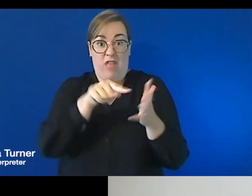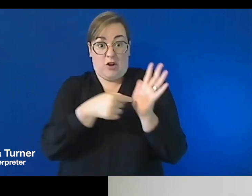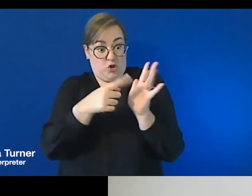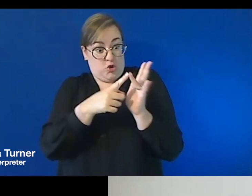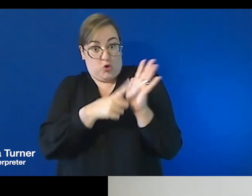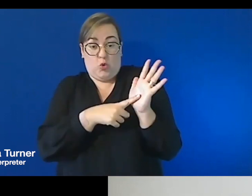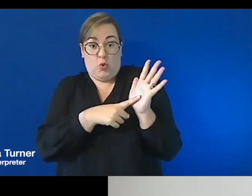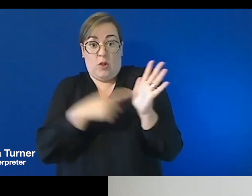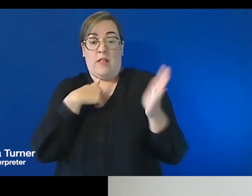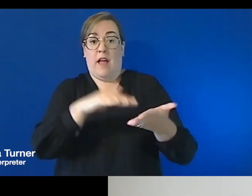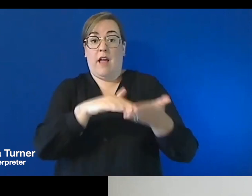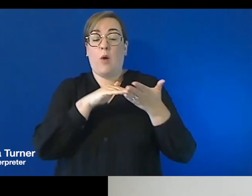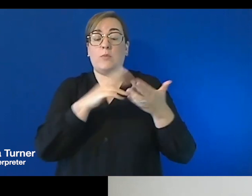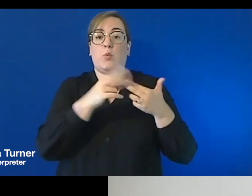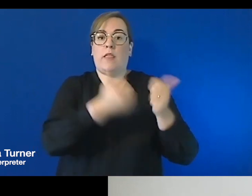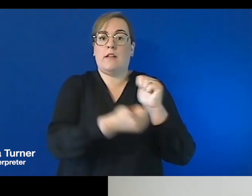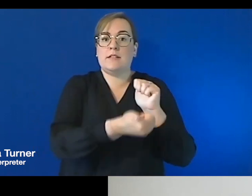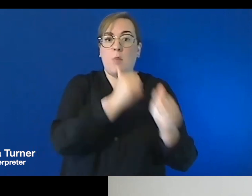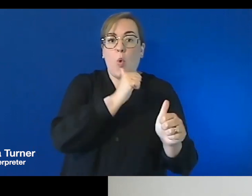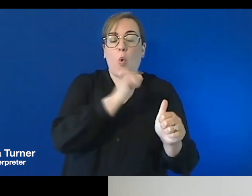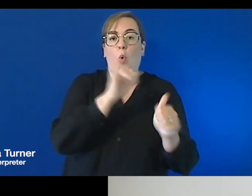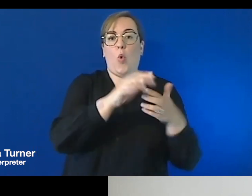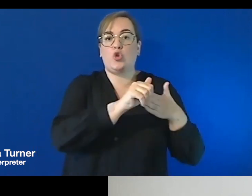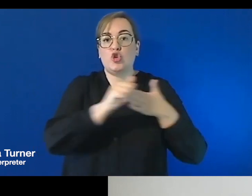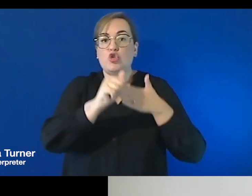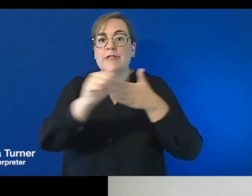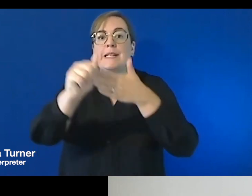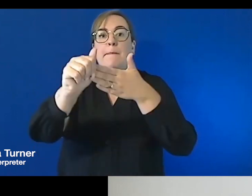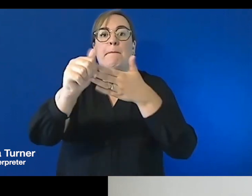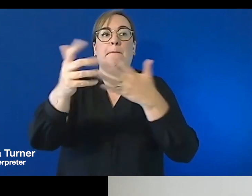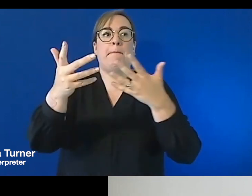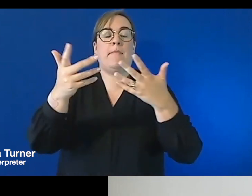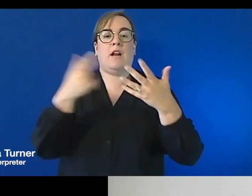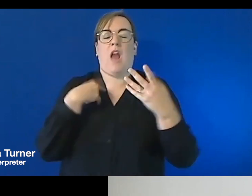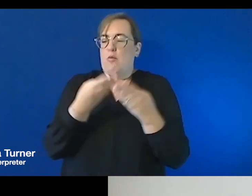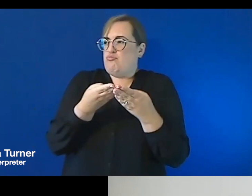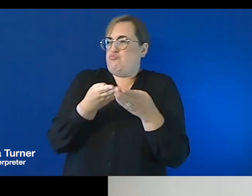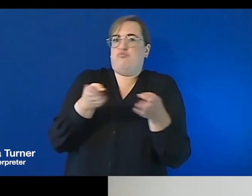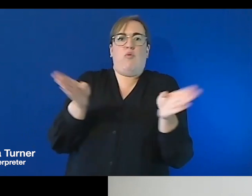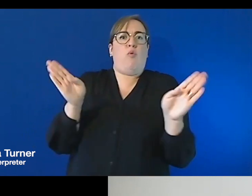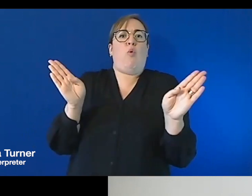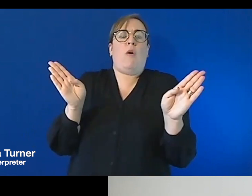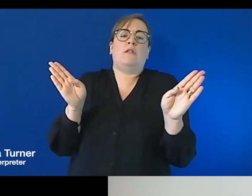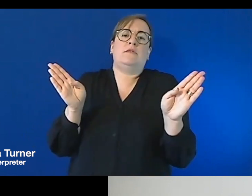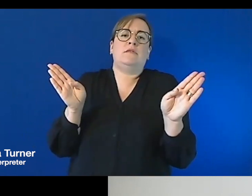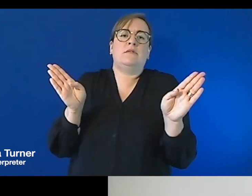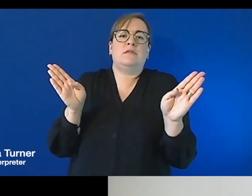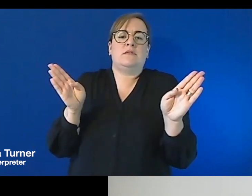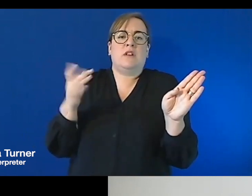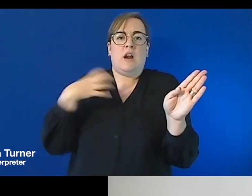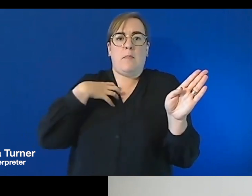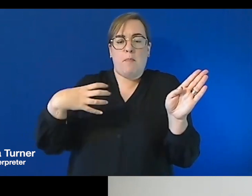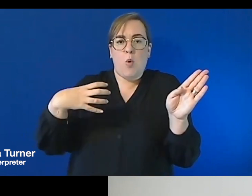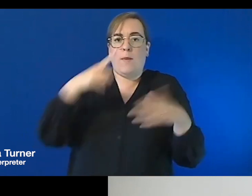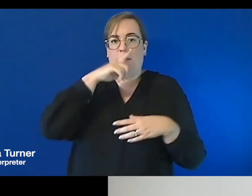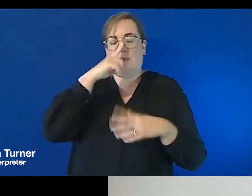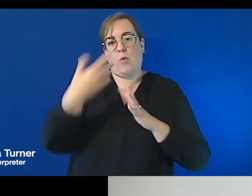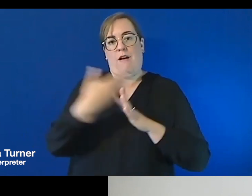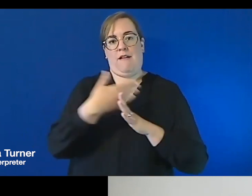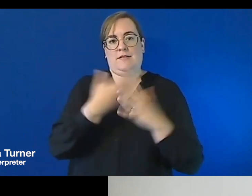sport or a tourism, so broader market in order to involve more people. At the same time, I see